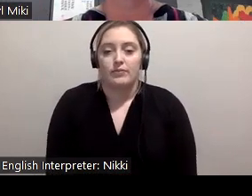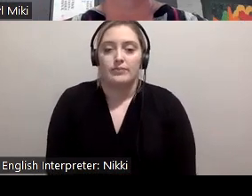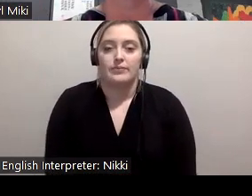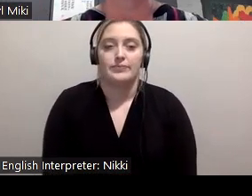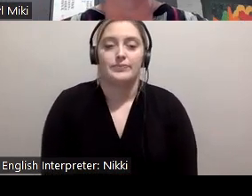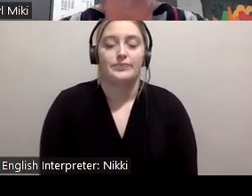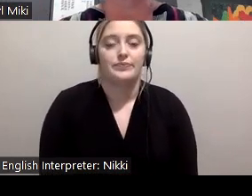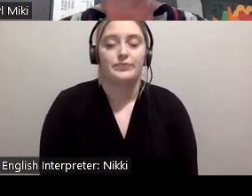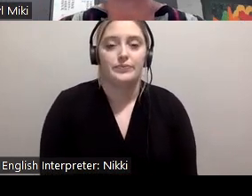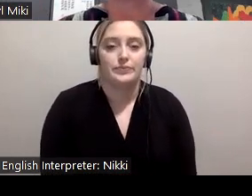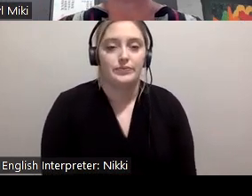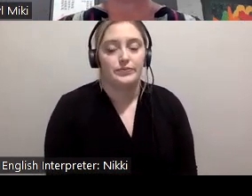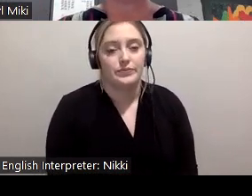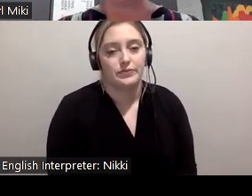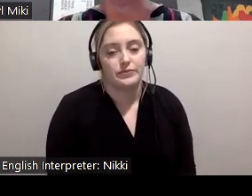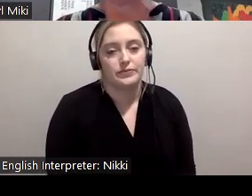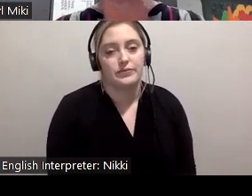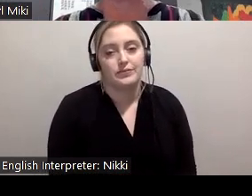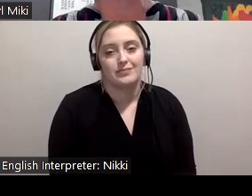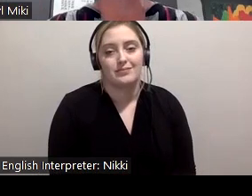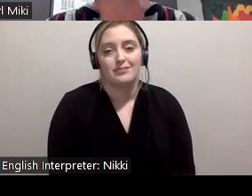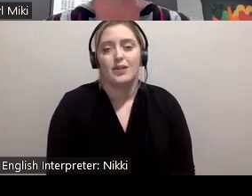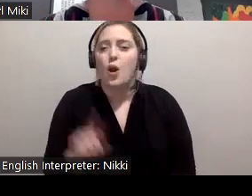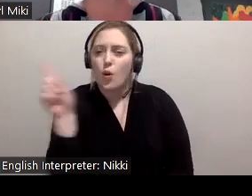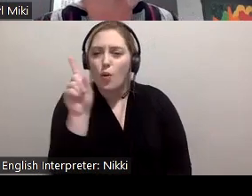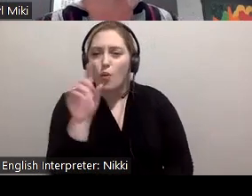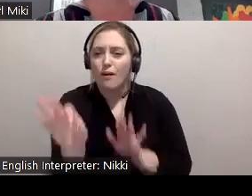So where are the applications? So the applications are in your